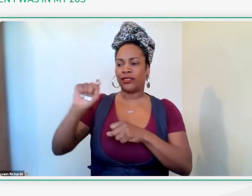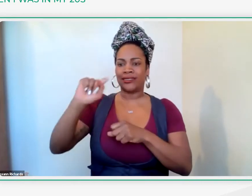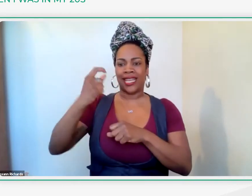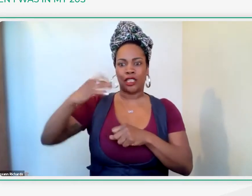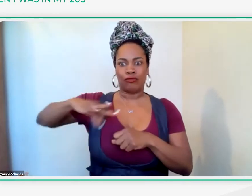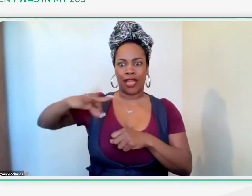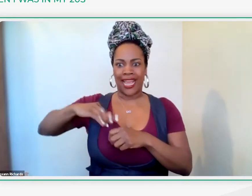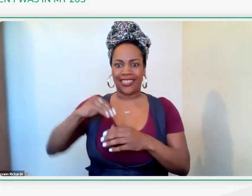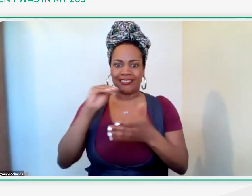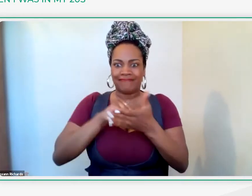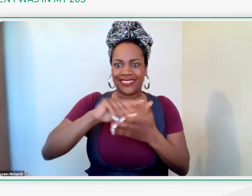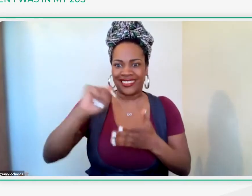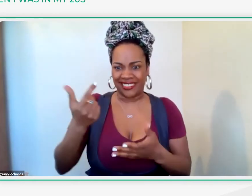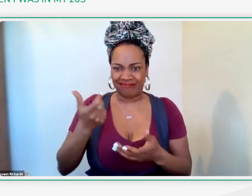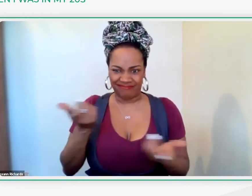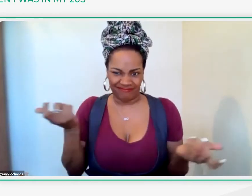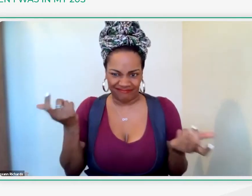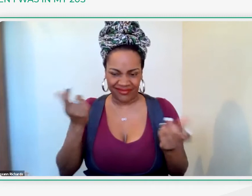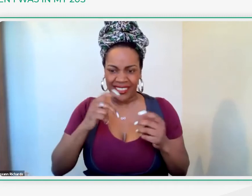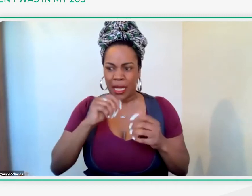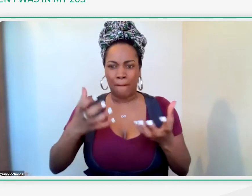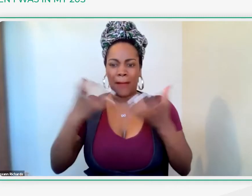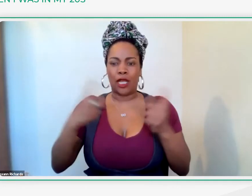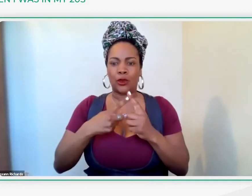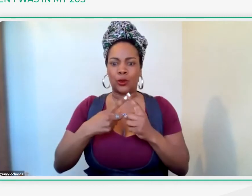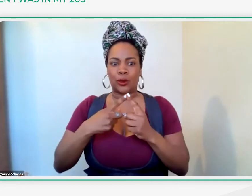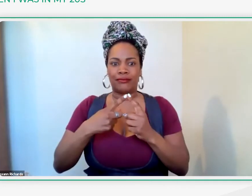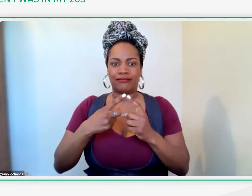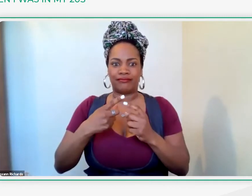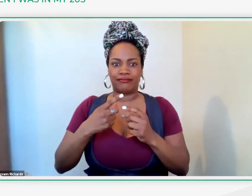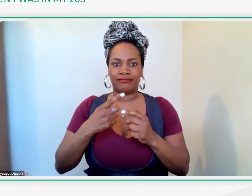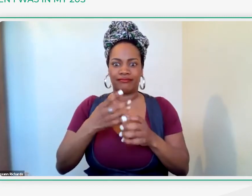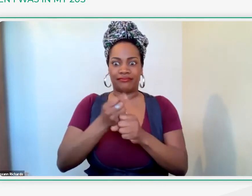a house and just continuously rent. There are tax credits for homeownership.